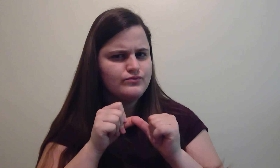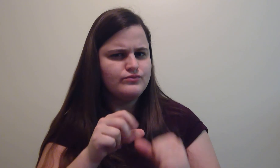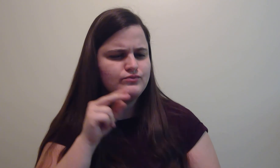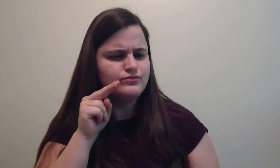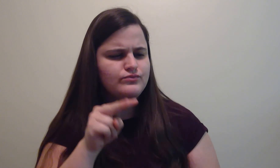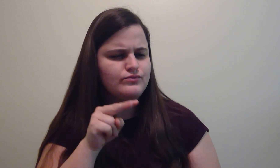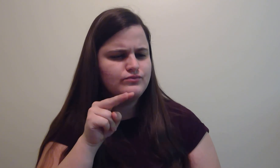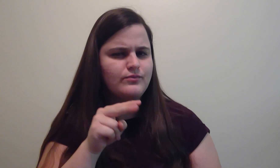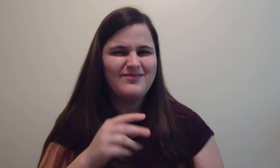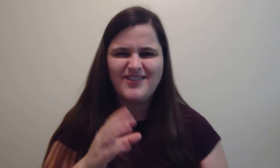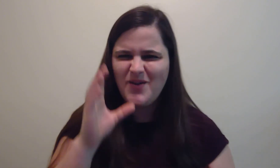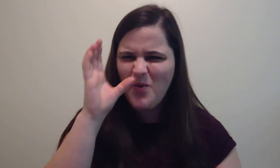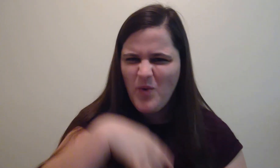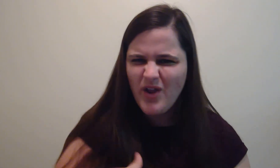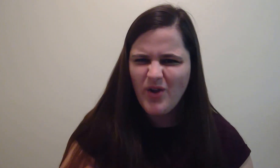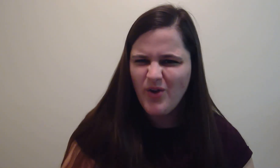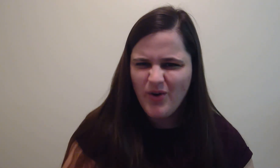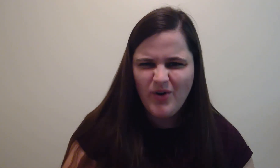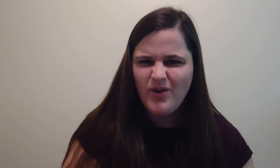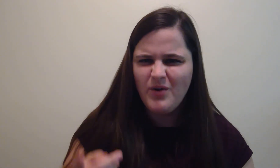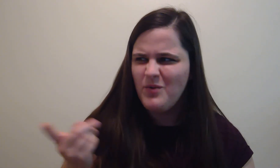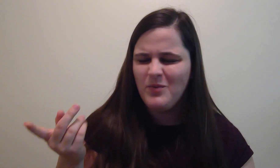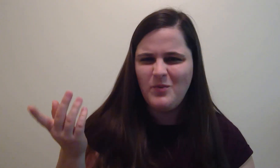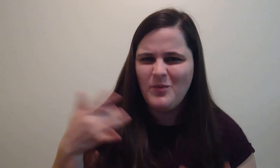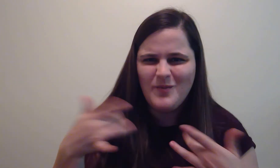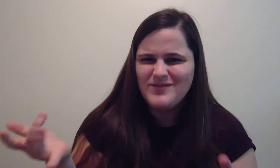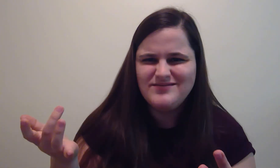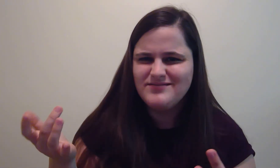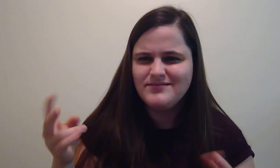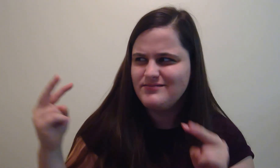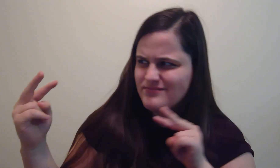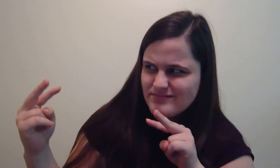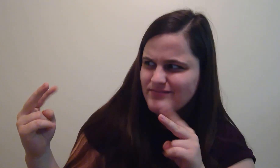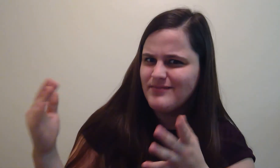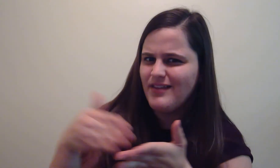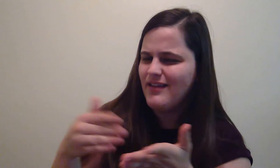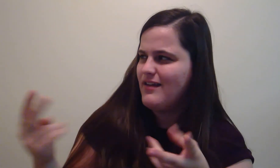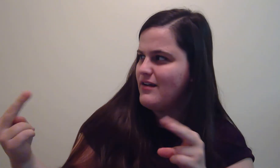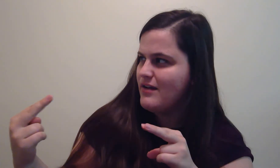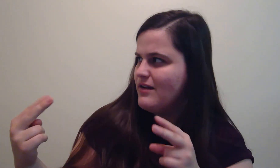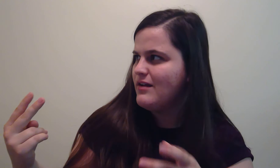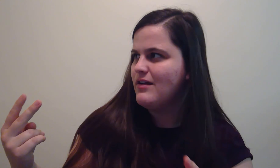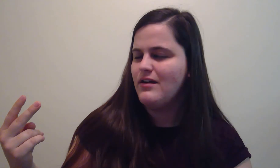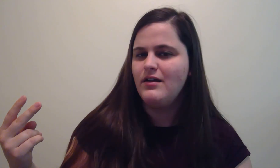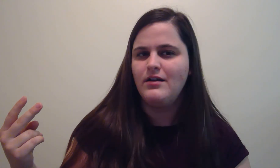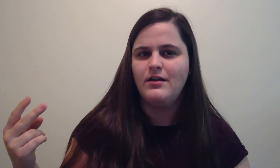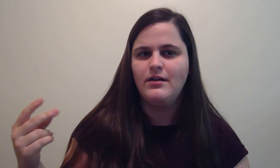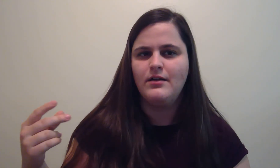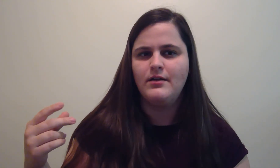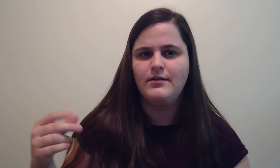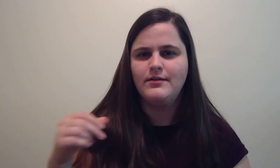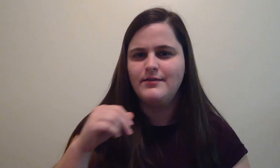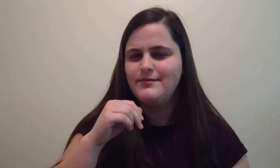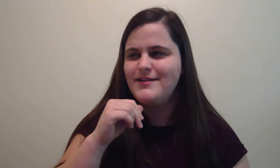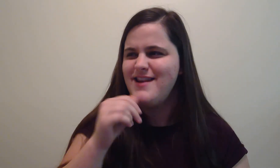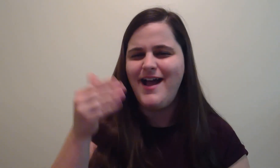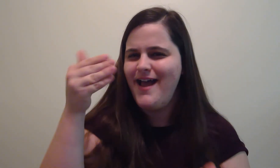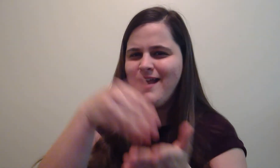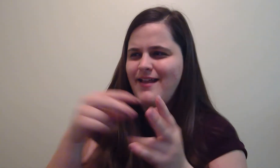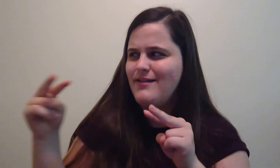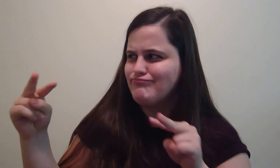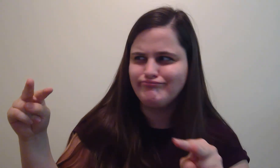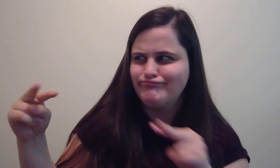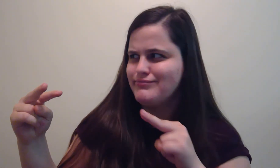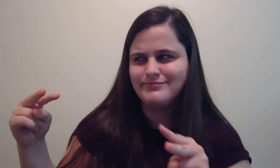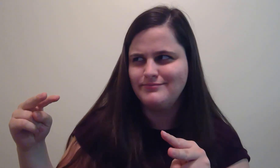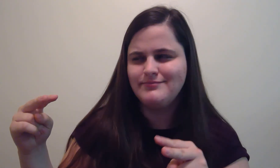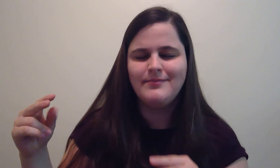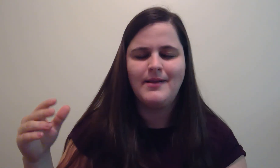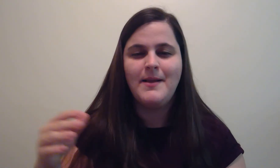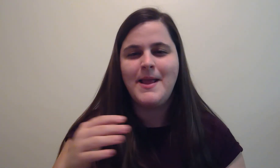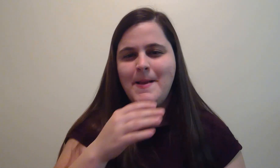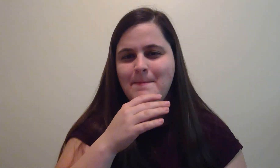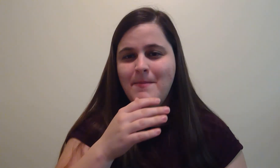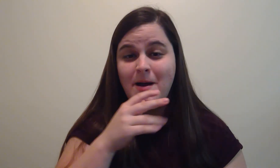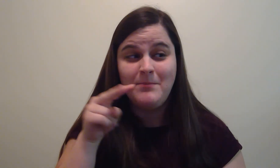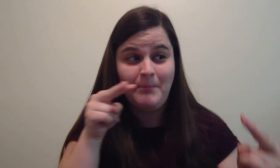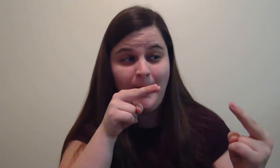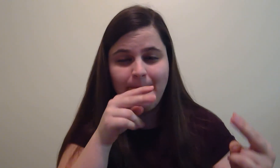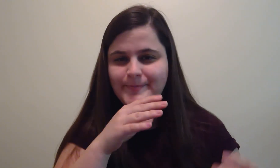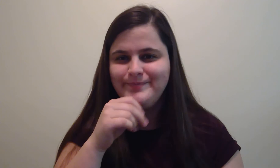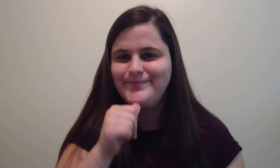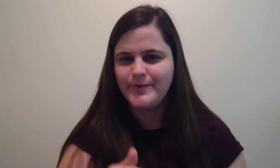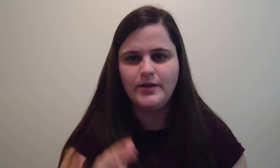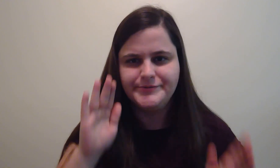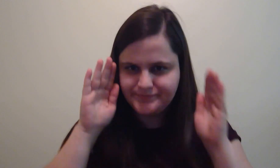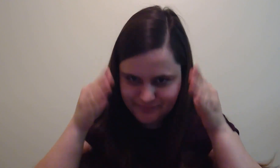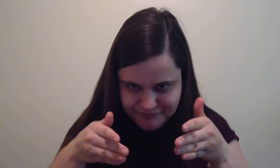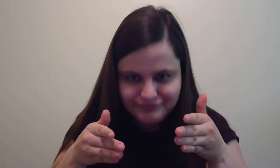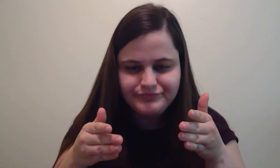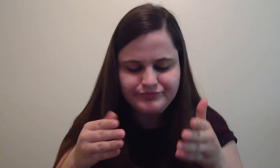And it weirded me out. What was his deal? I didn't look at him again. Or my mother.